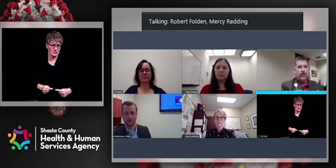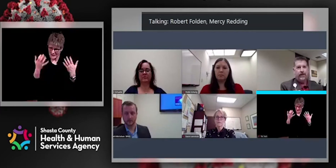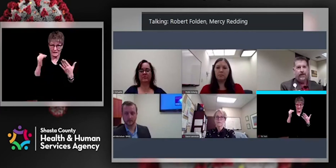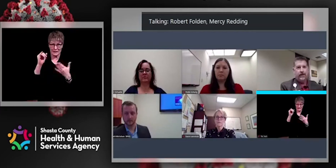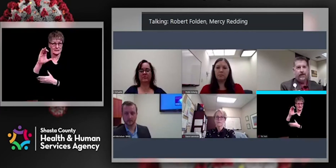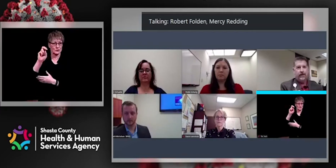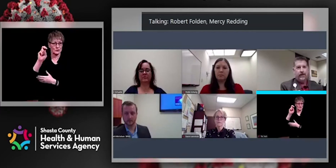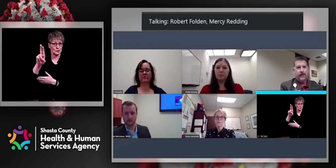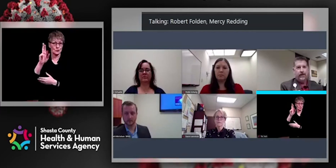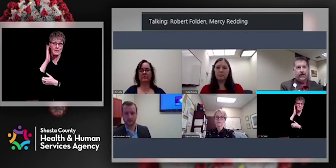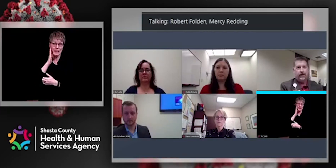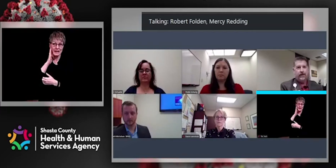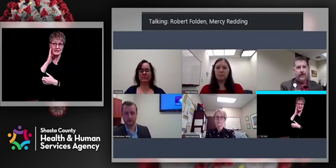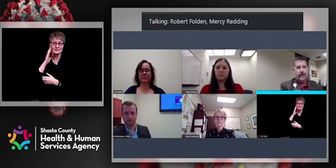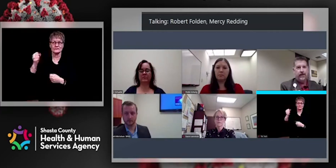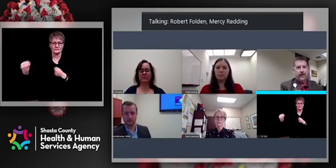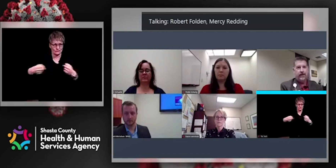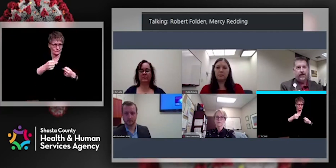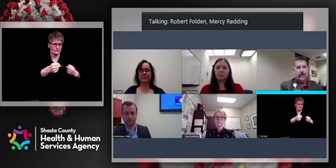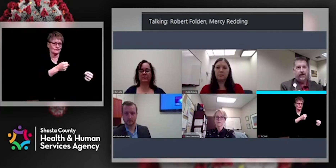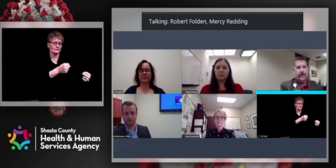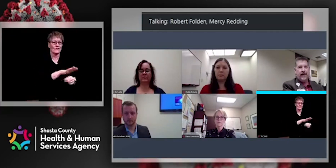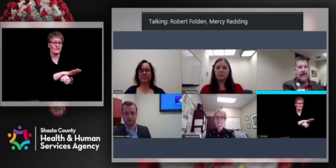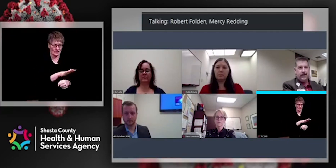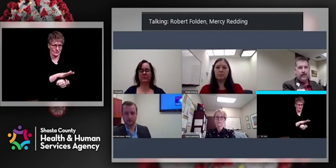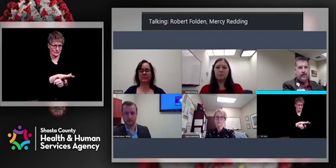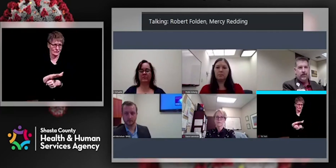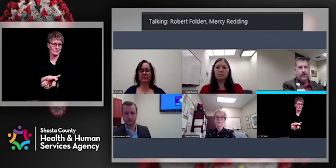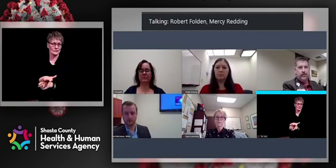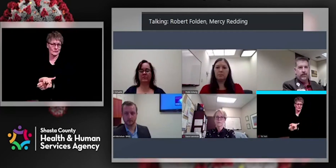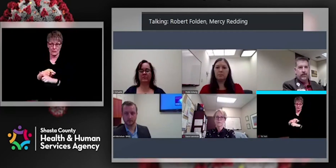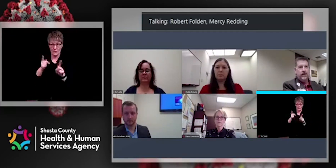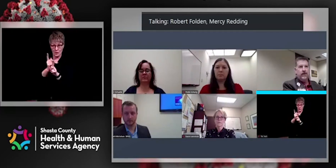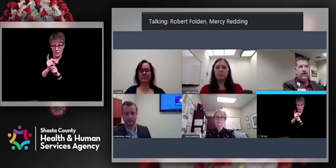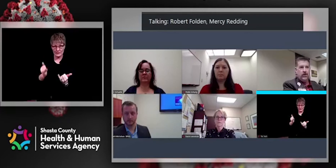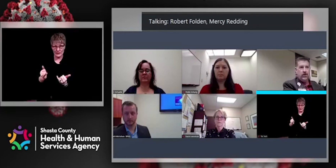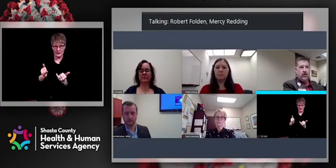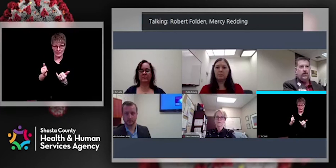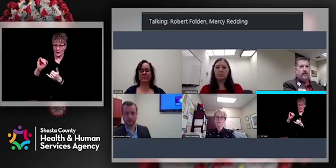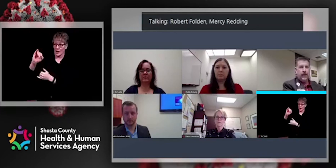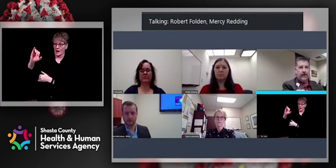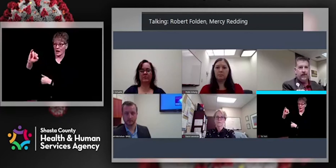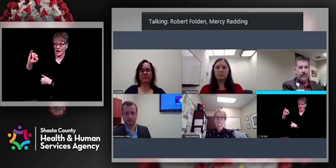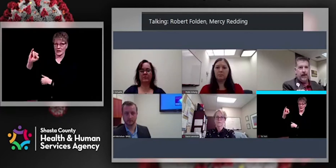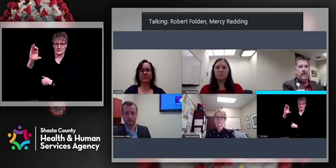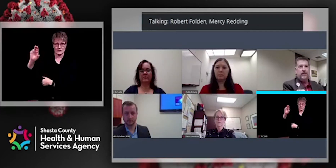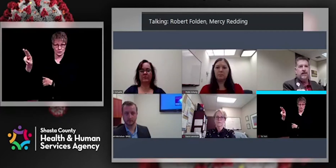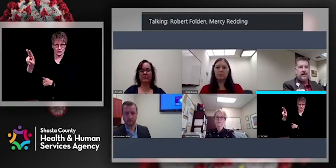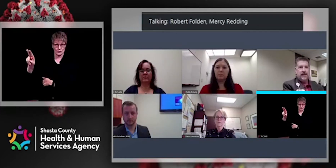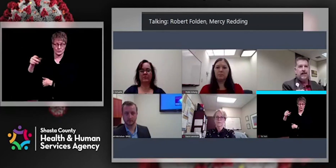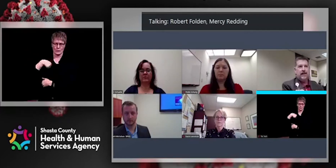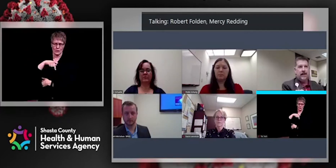COVID right now is that we've sort of dedicated some rooms to COVID positive patients needing